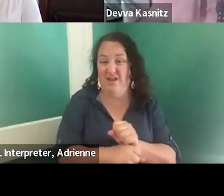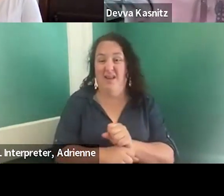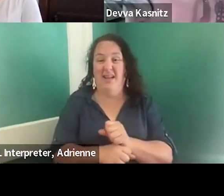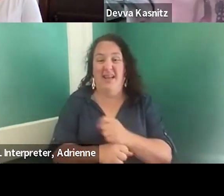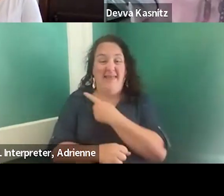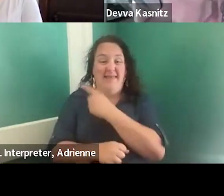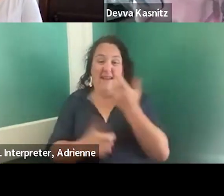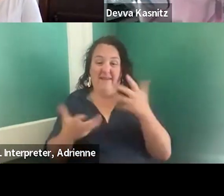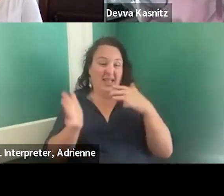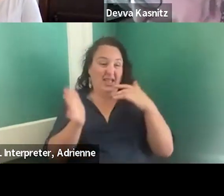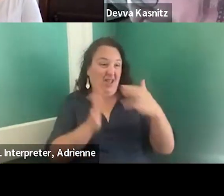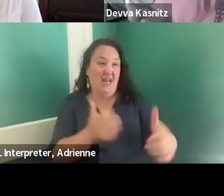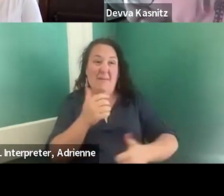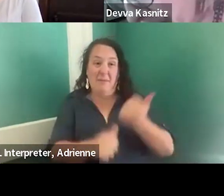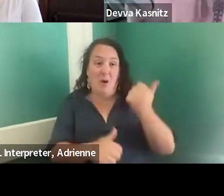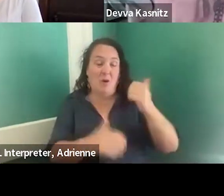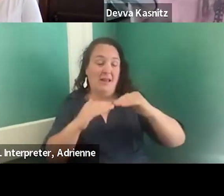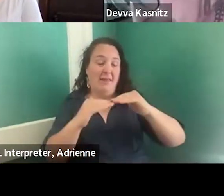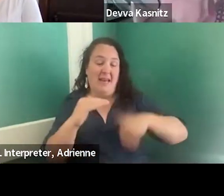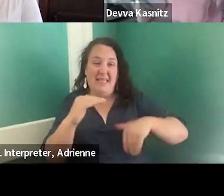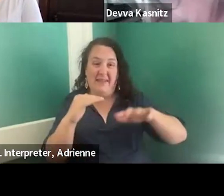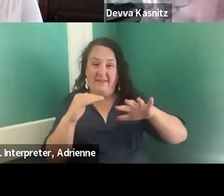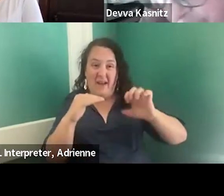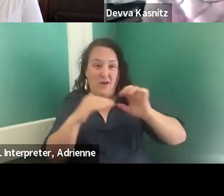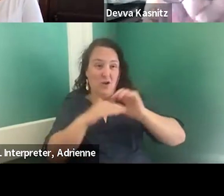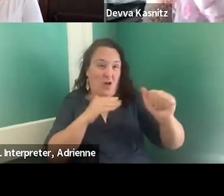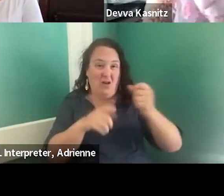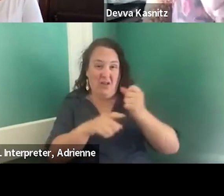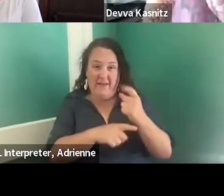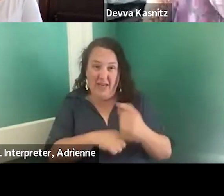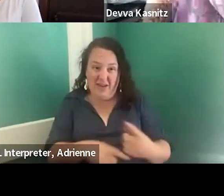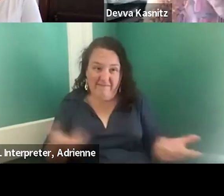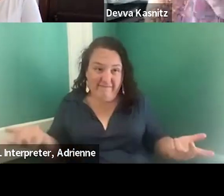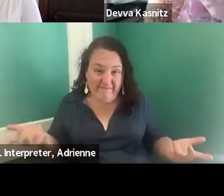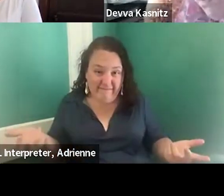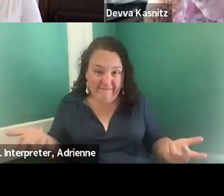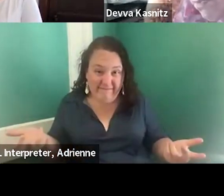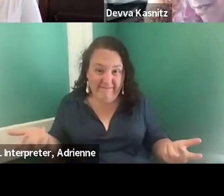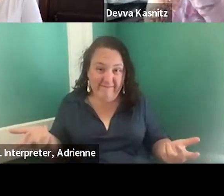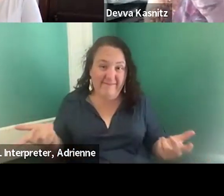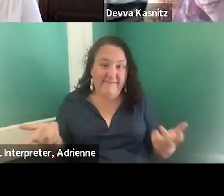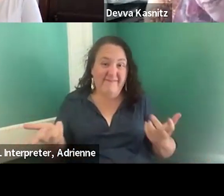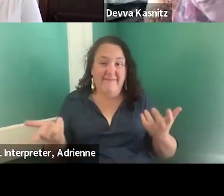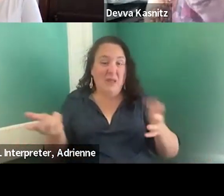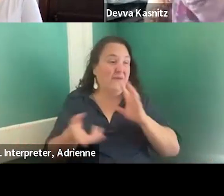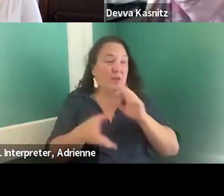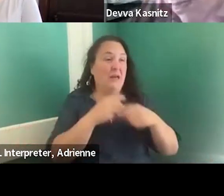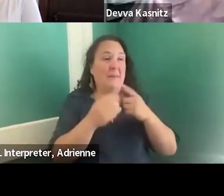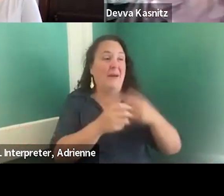under $500 a year. So if you're talking about maintaining an employee on the job who's disabled, it's not